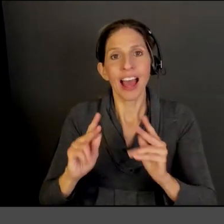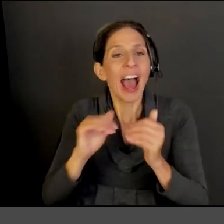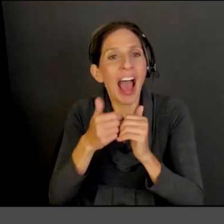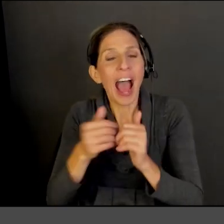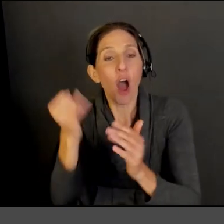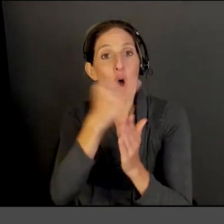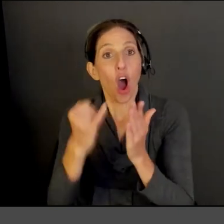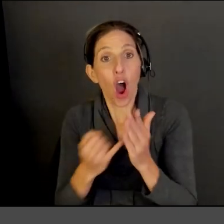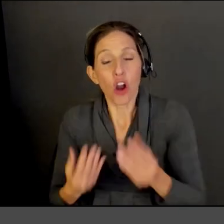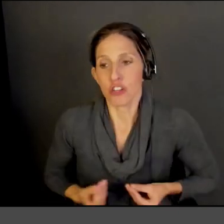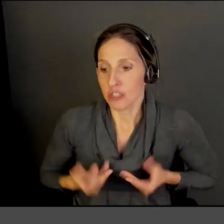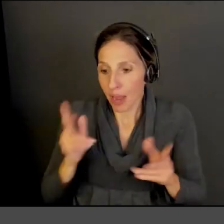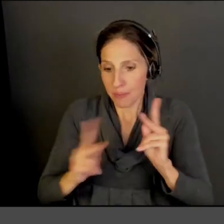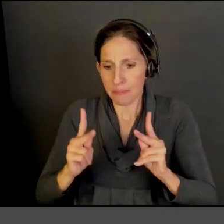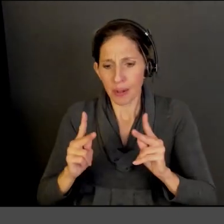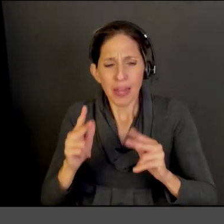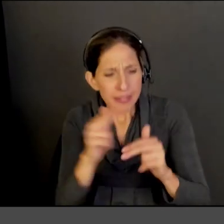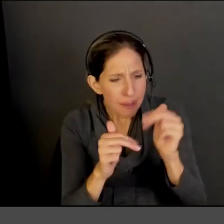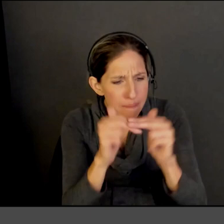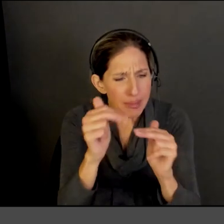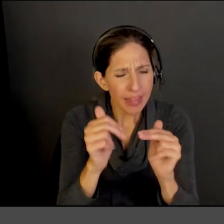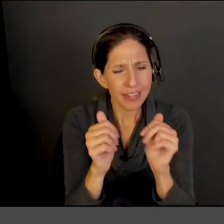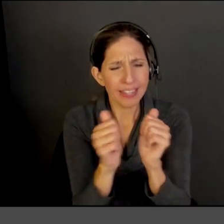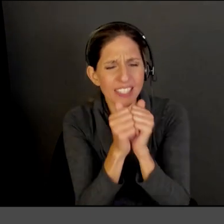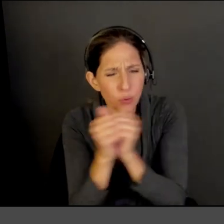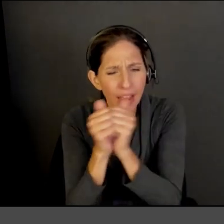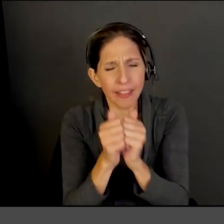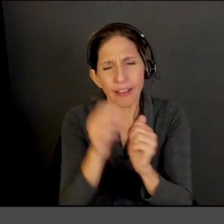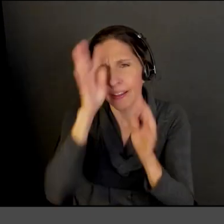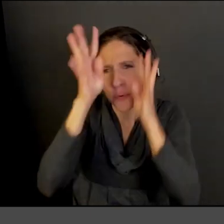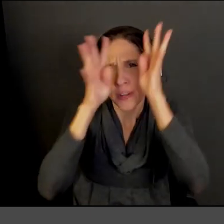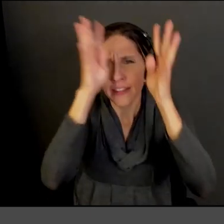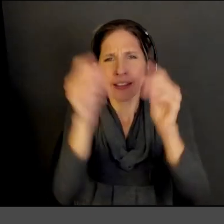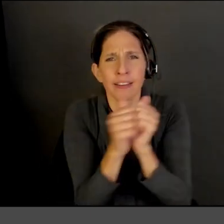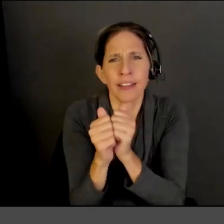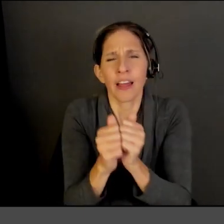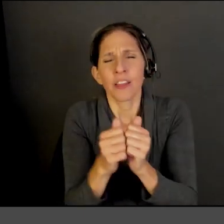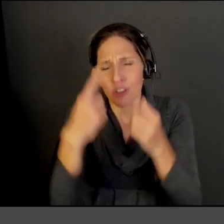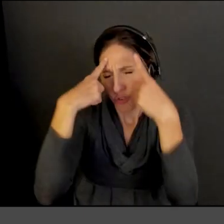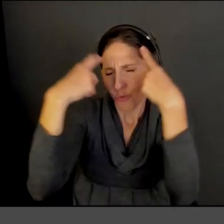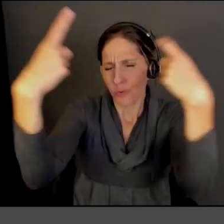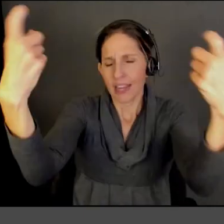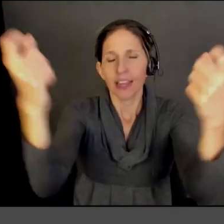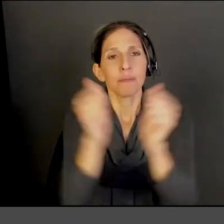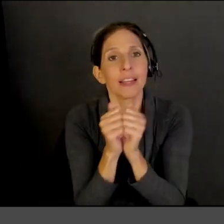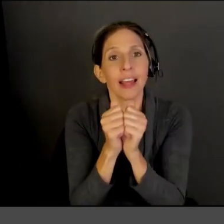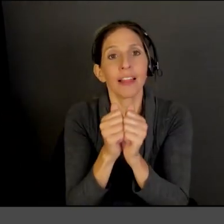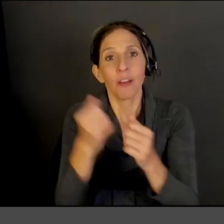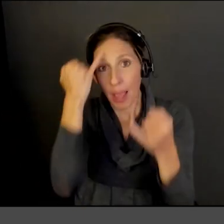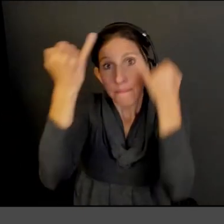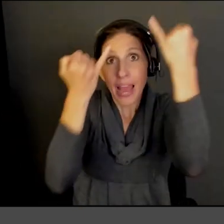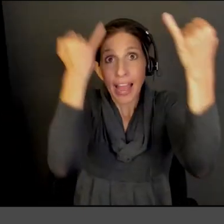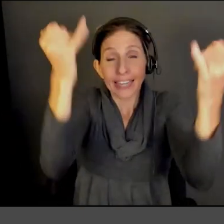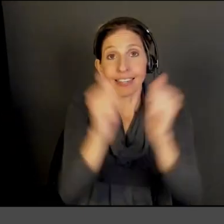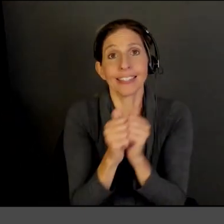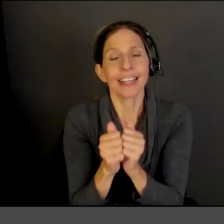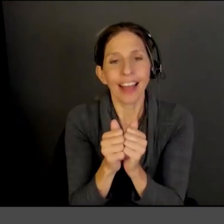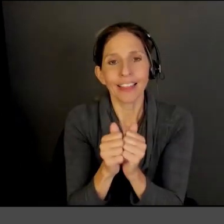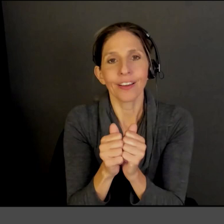TO THINK TOGETHER, TO DREAM TOGETHER, TO IMAGINE TOGETHER. IT IS SEEING THE WAY THAT POLITICAL ORGANIZING